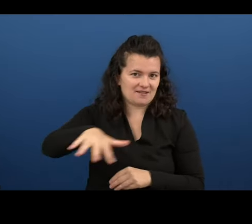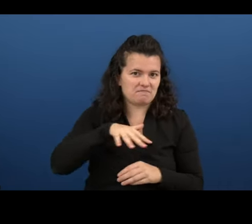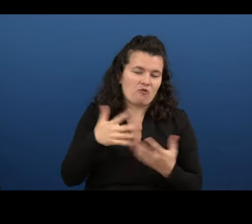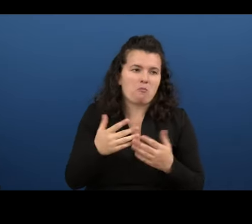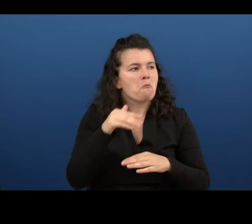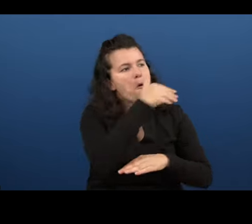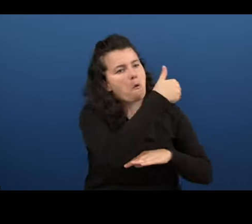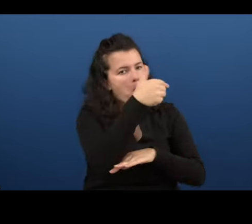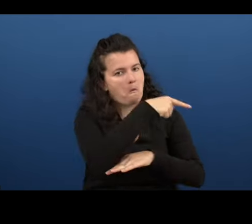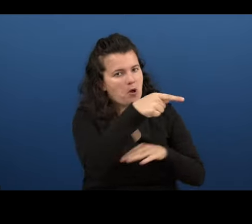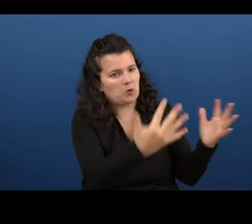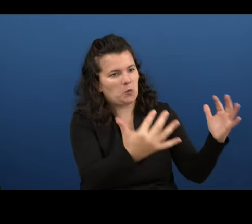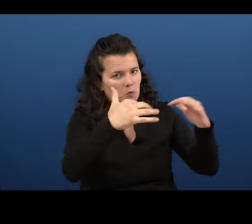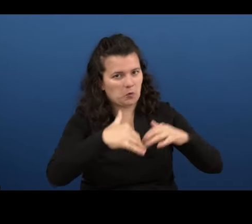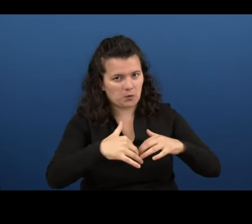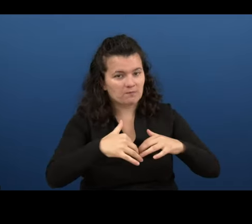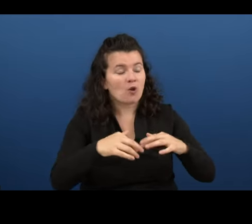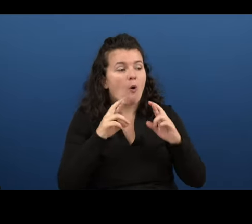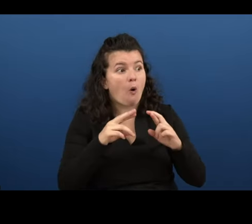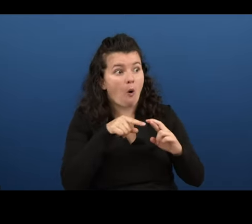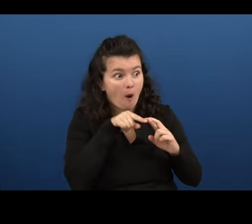not only have doubled the number of such networks in Africa.